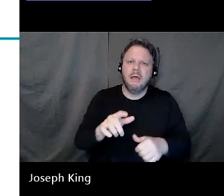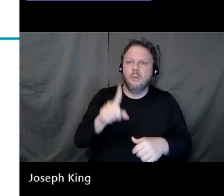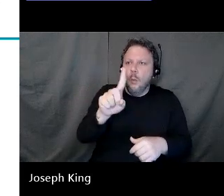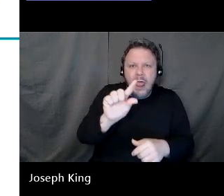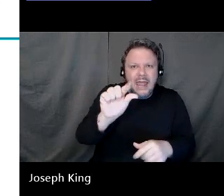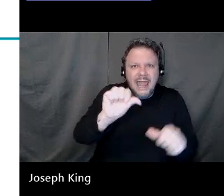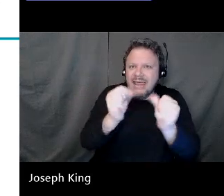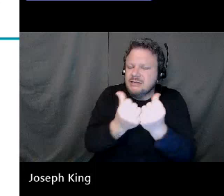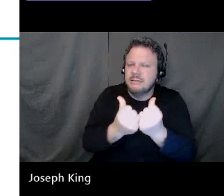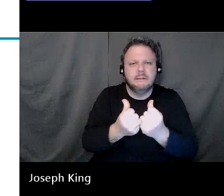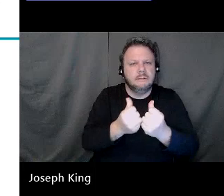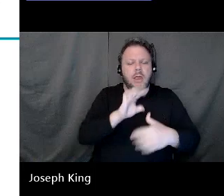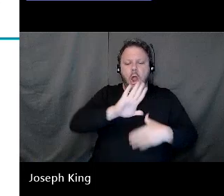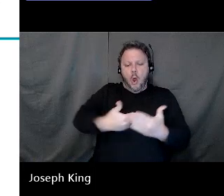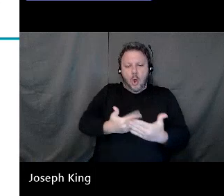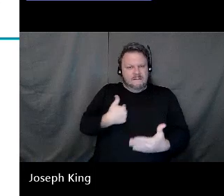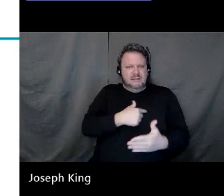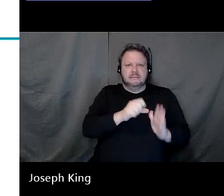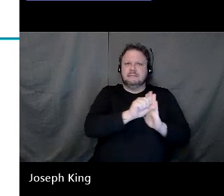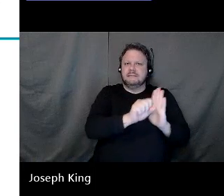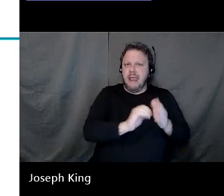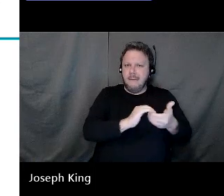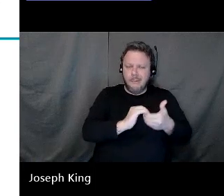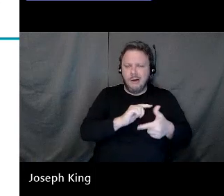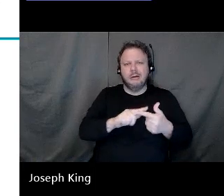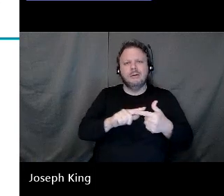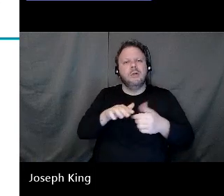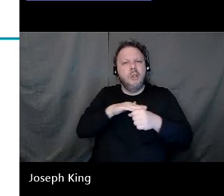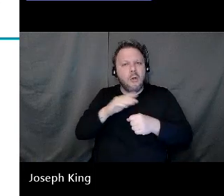It's going to take all of us state partners, local governments, Mm-hmm.